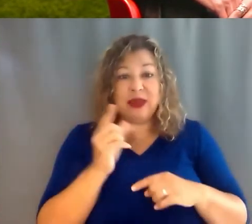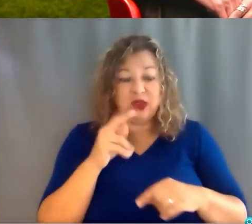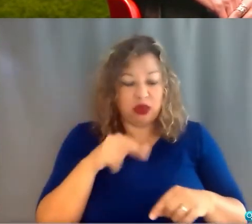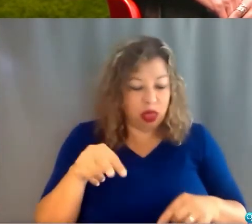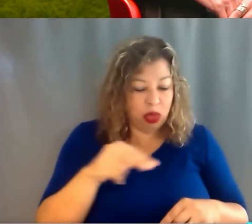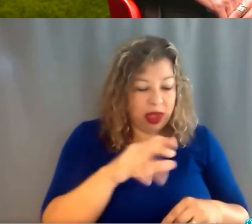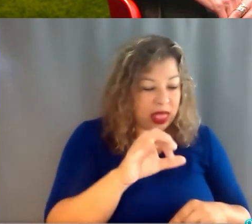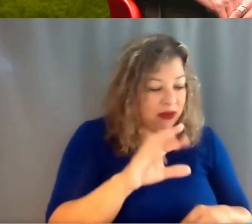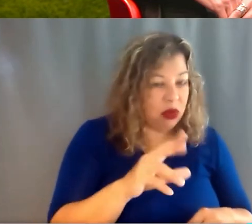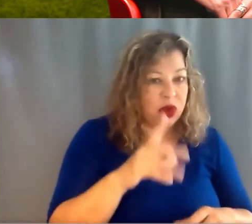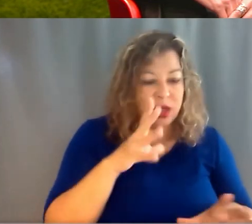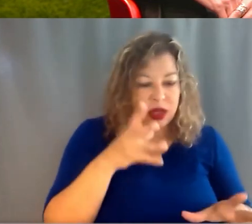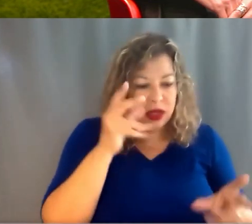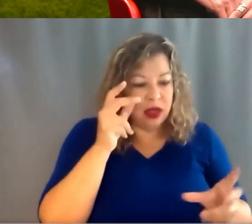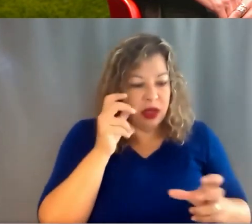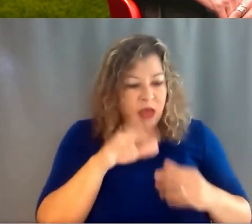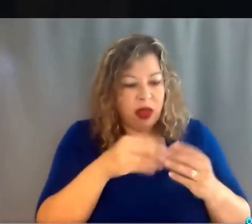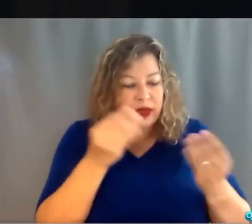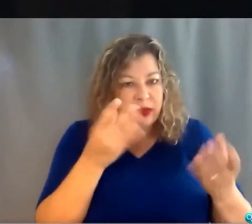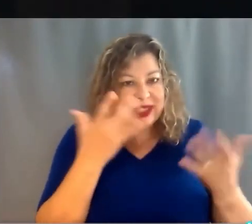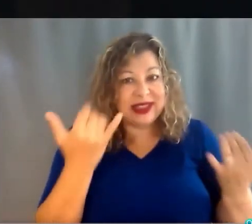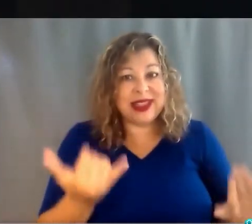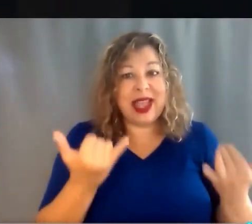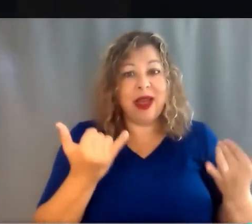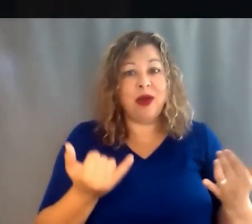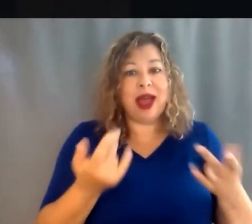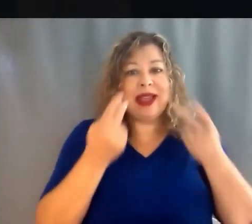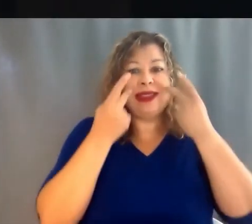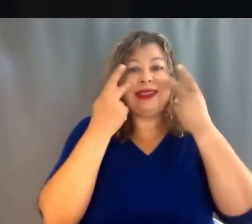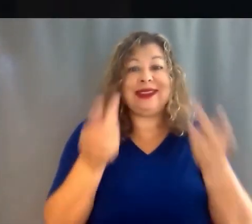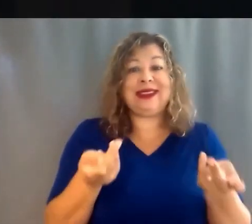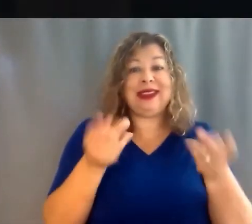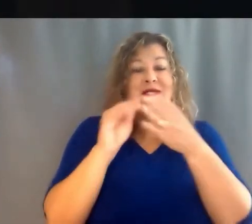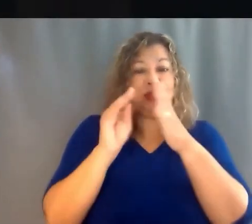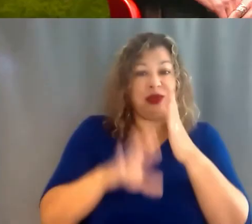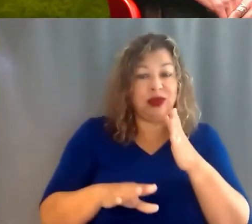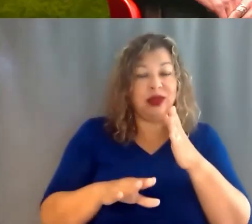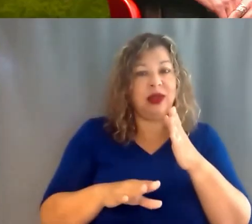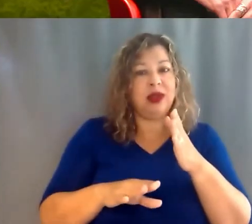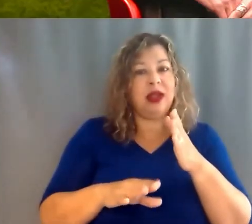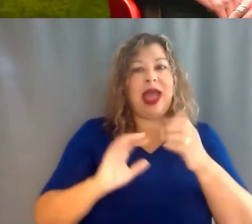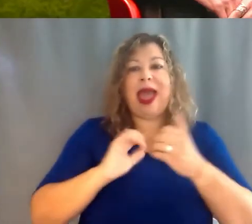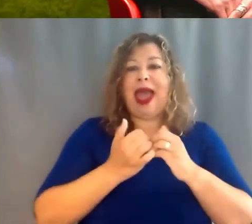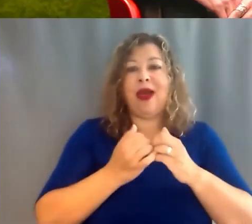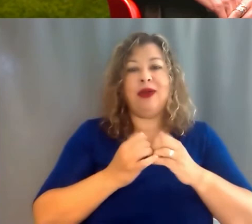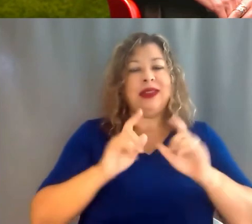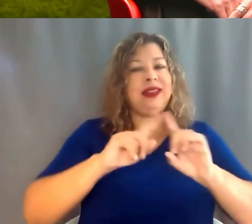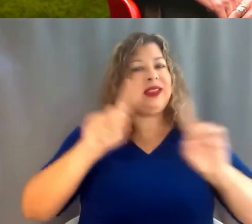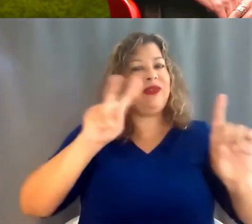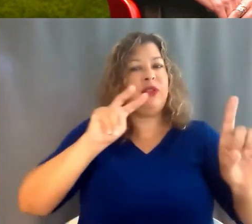Now I see the students in ways that I have not seen them before.